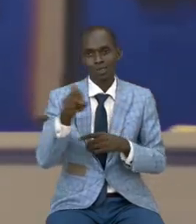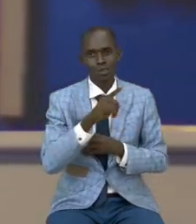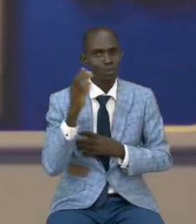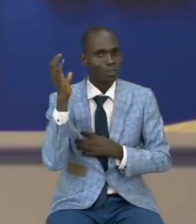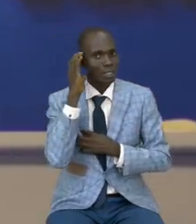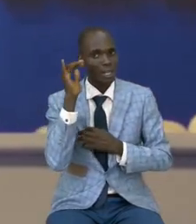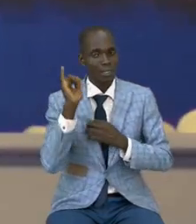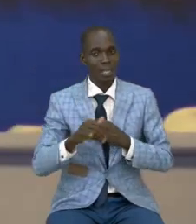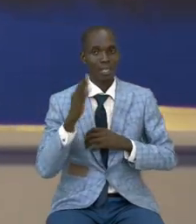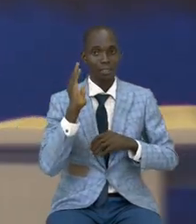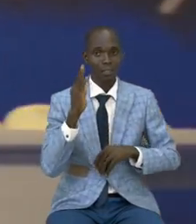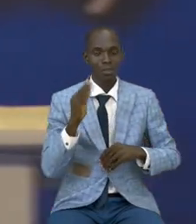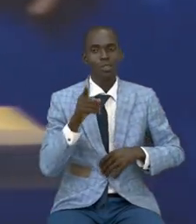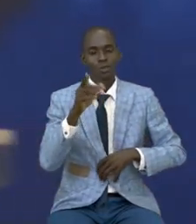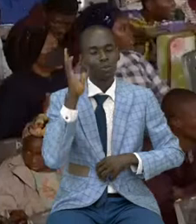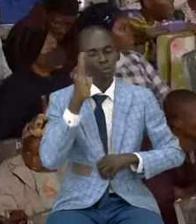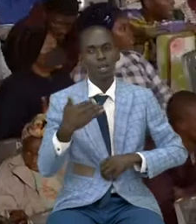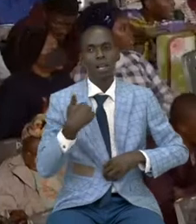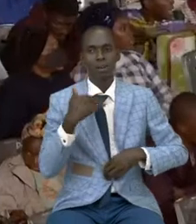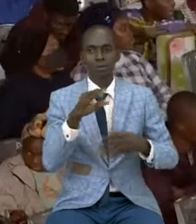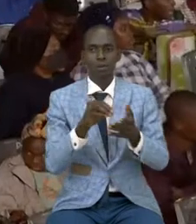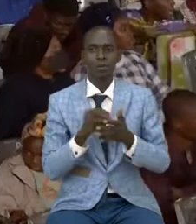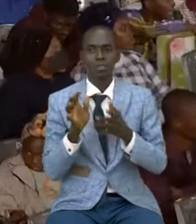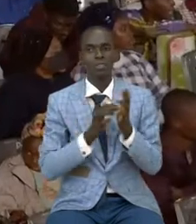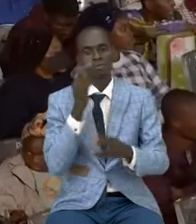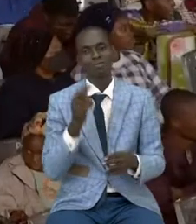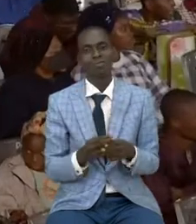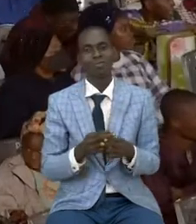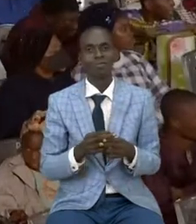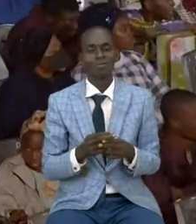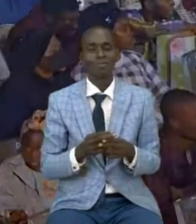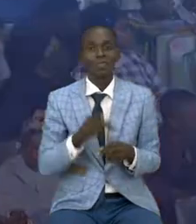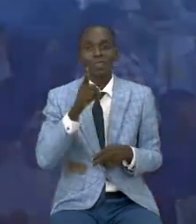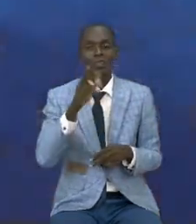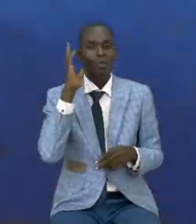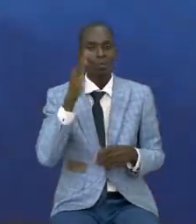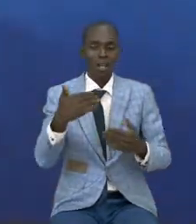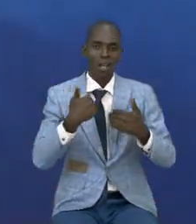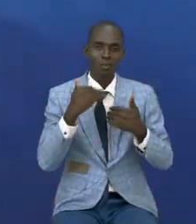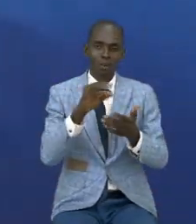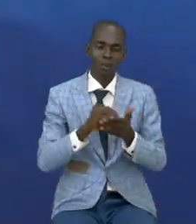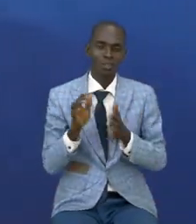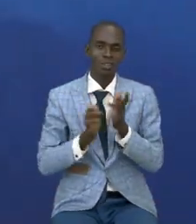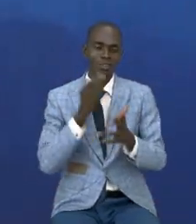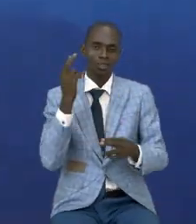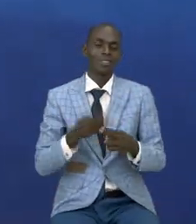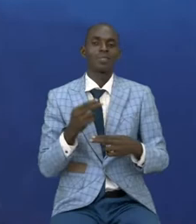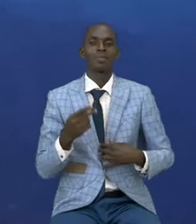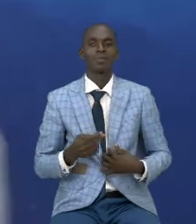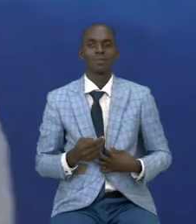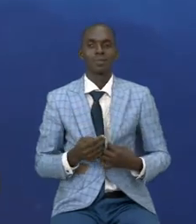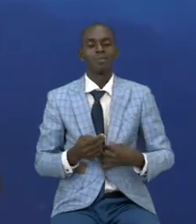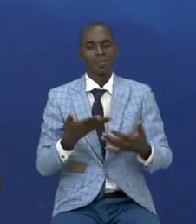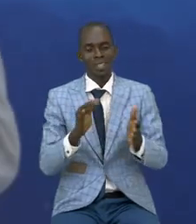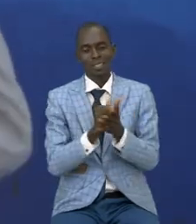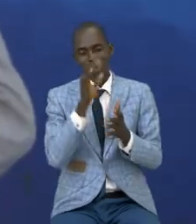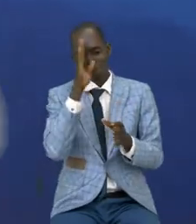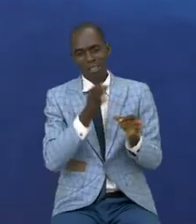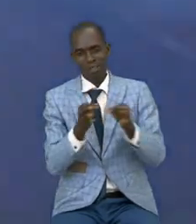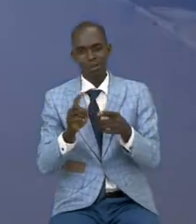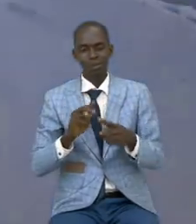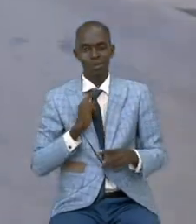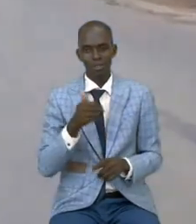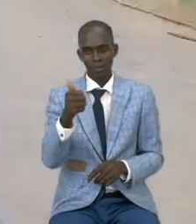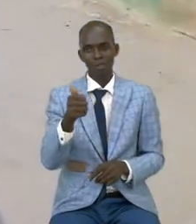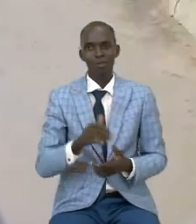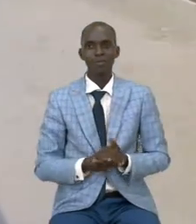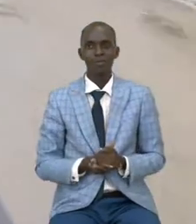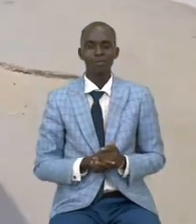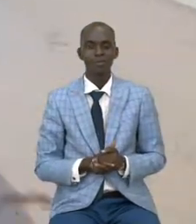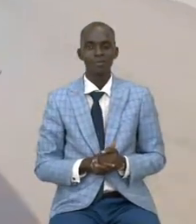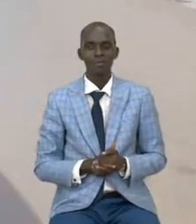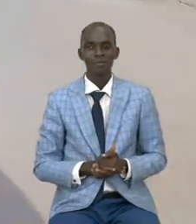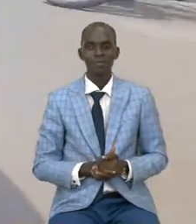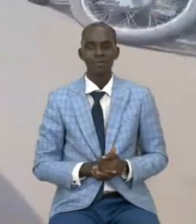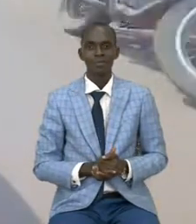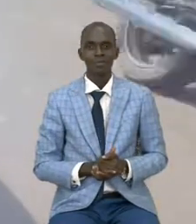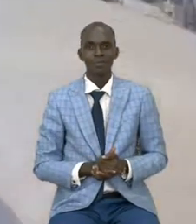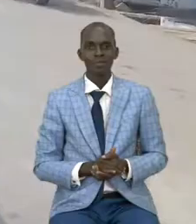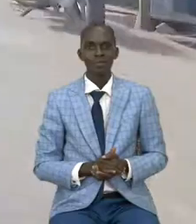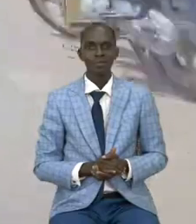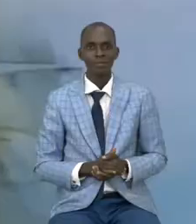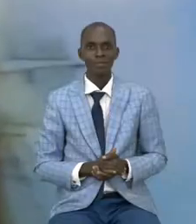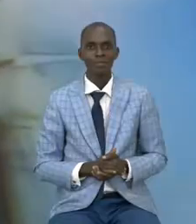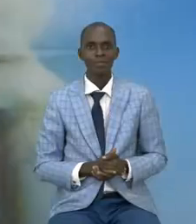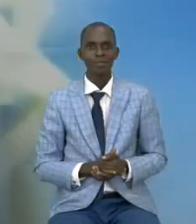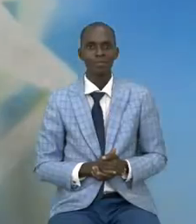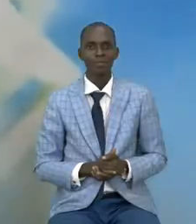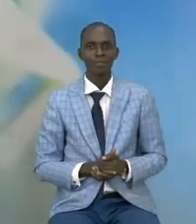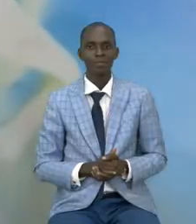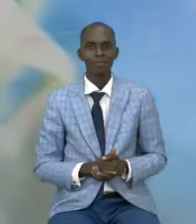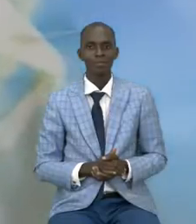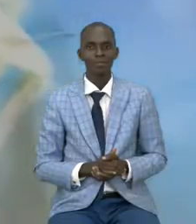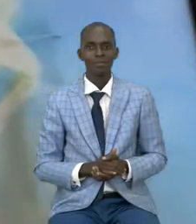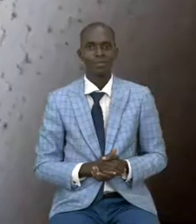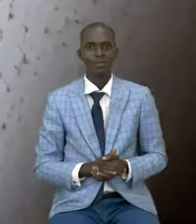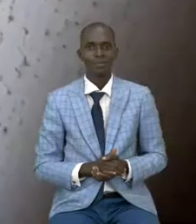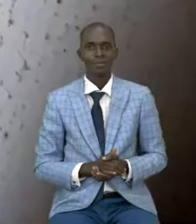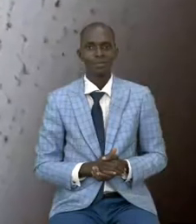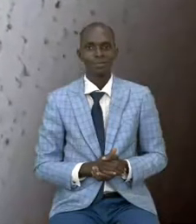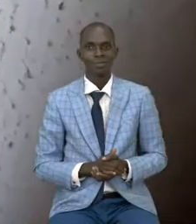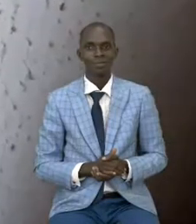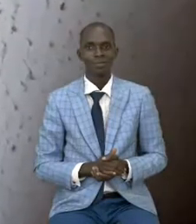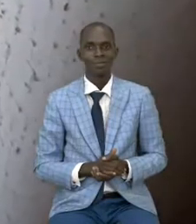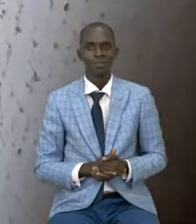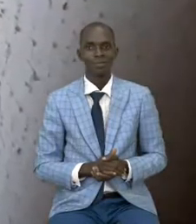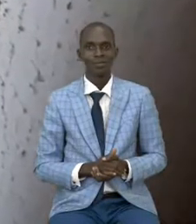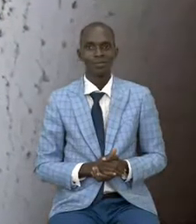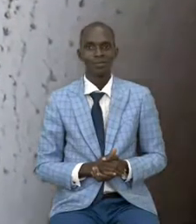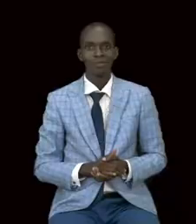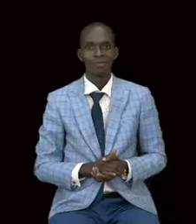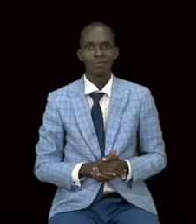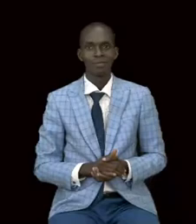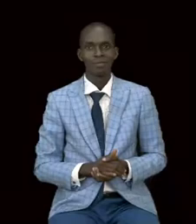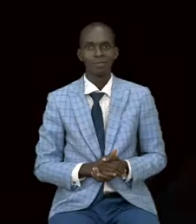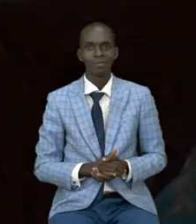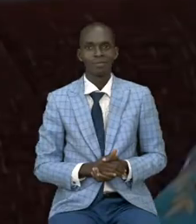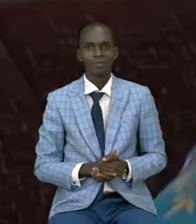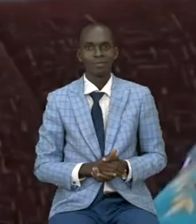you will get it online frank you will get it let him come let him talk to us now